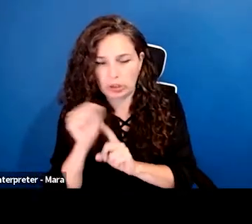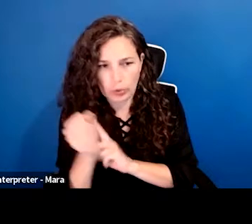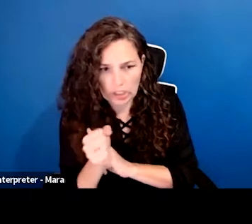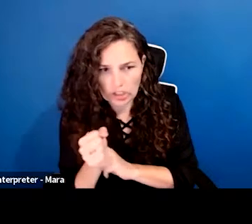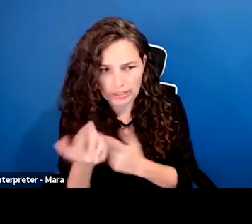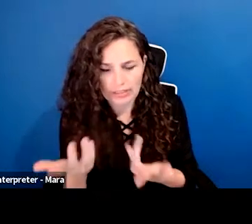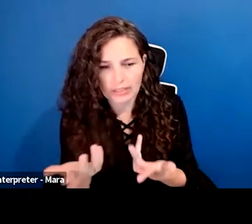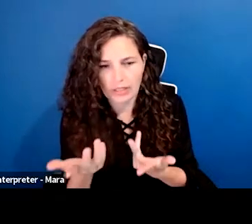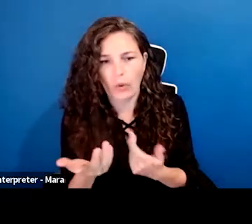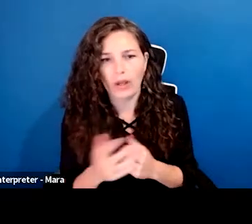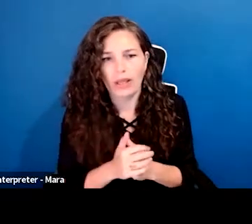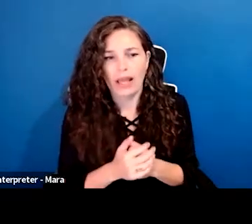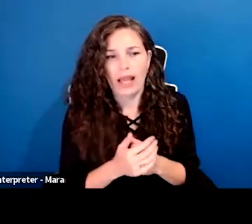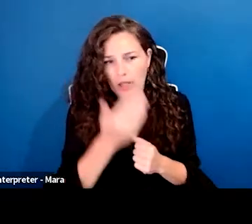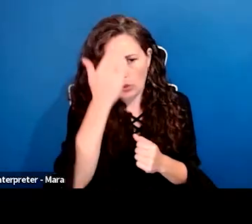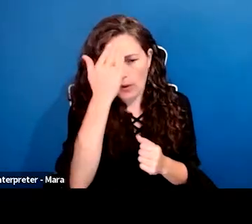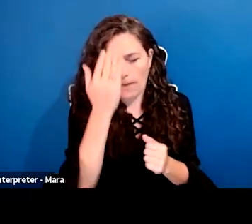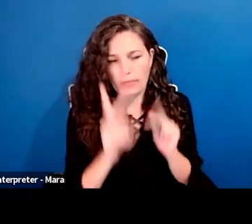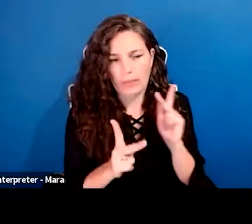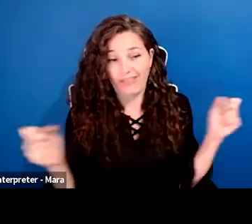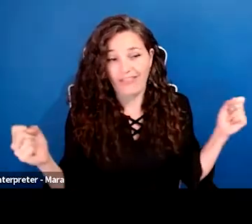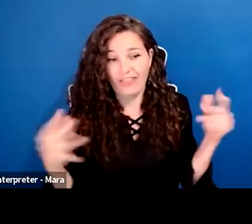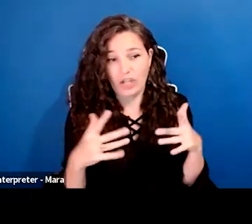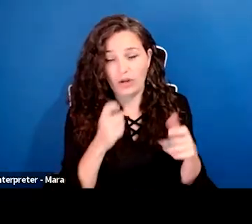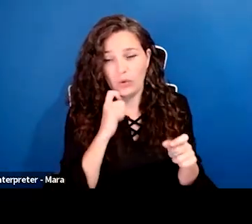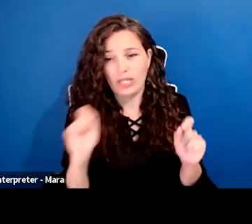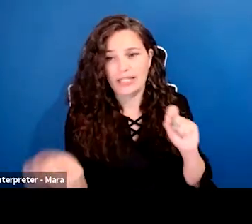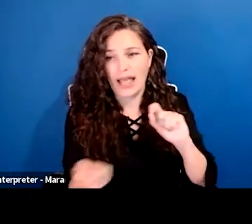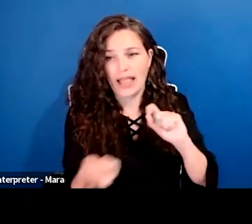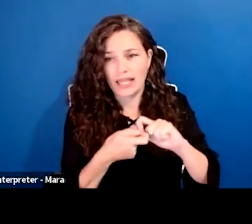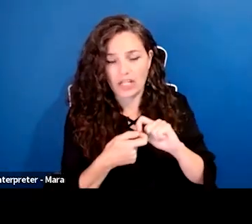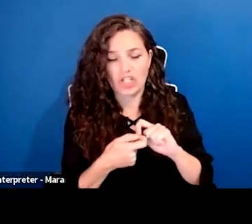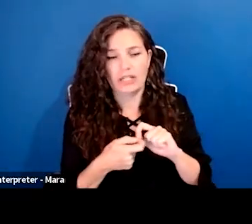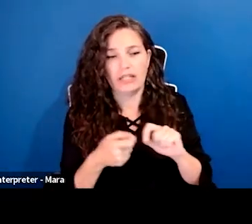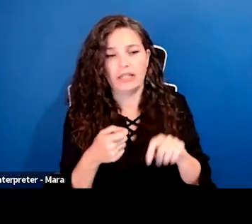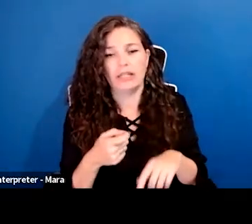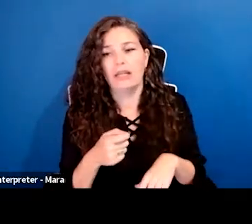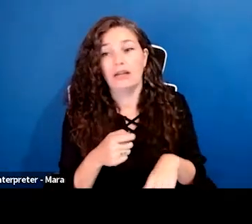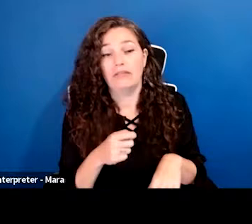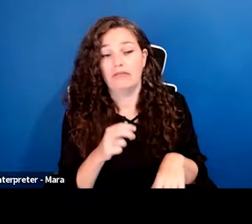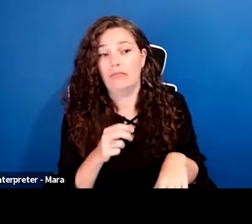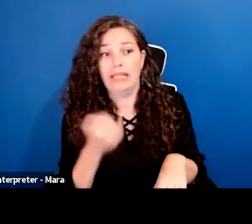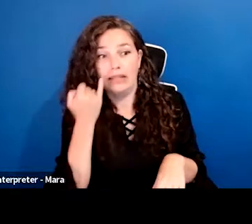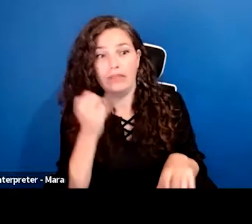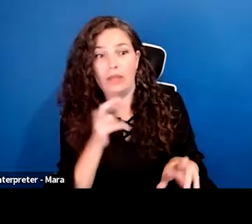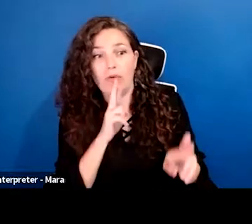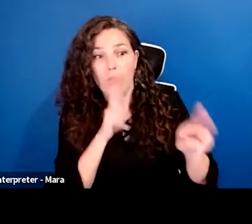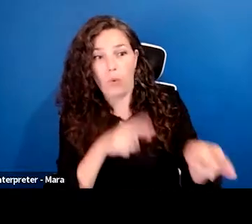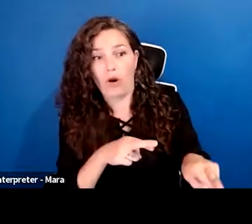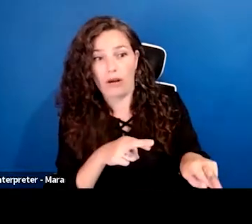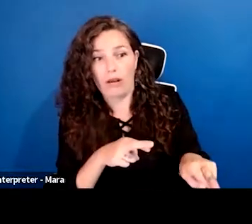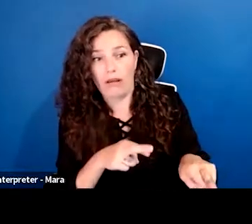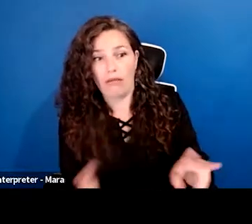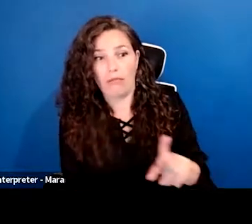to reporting from casting crew working on sets. But everything is always confidential and there are